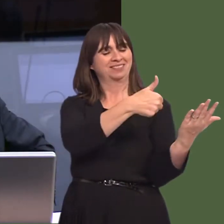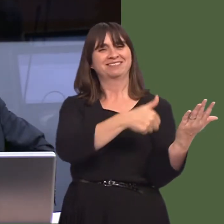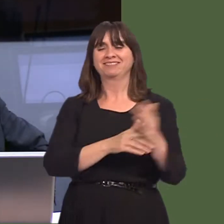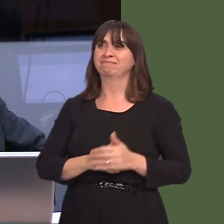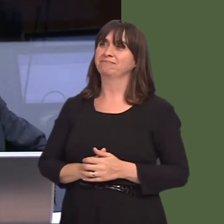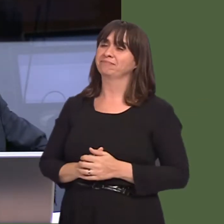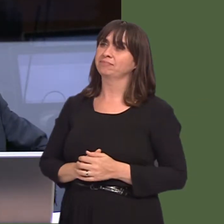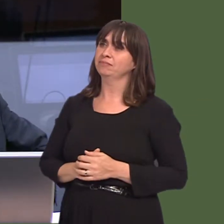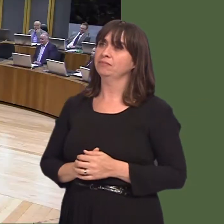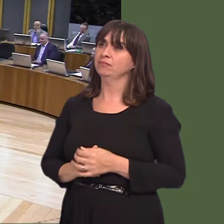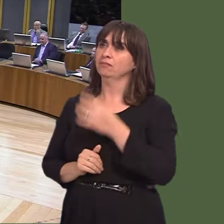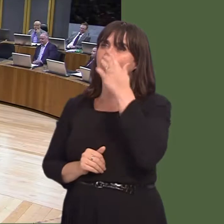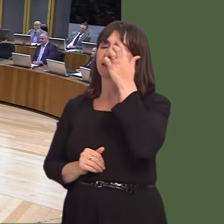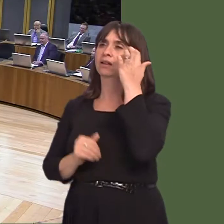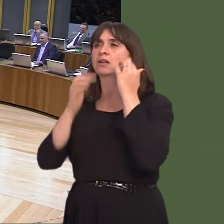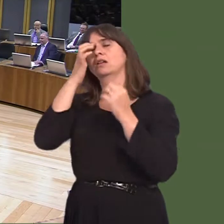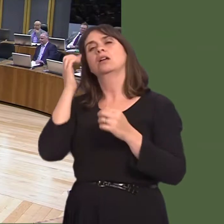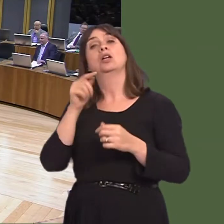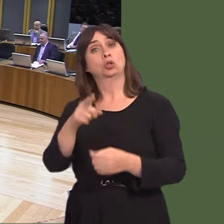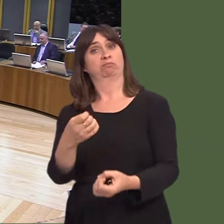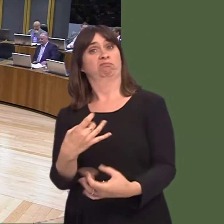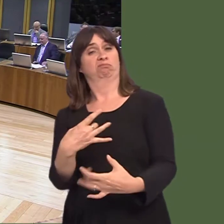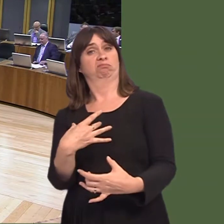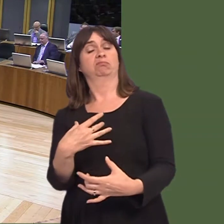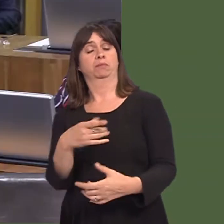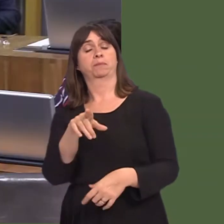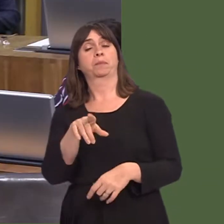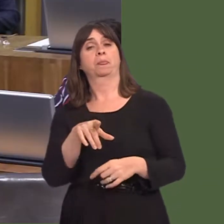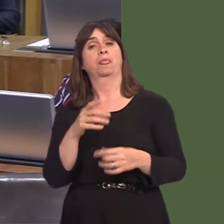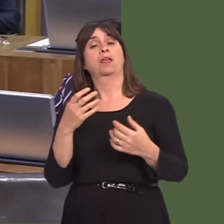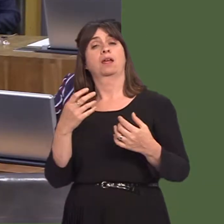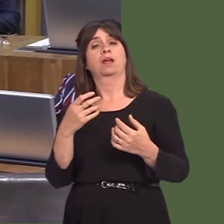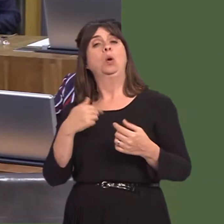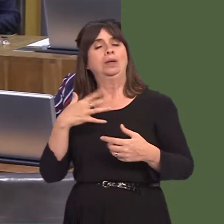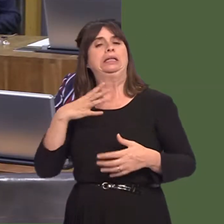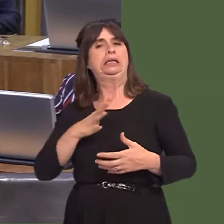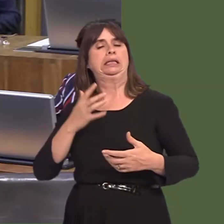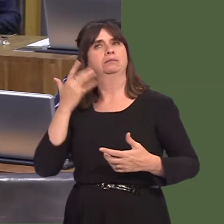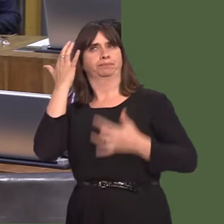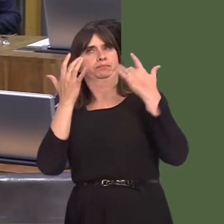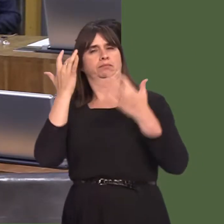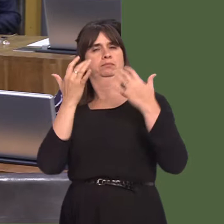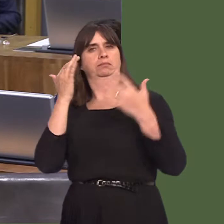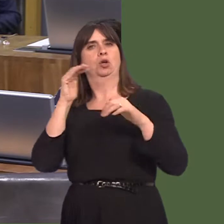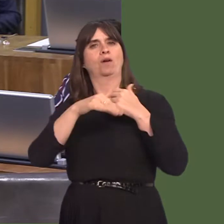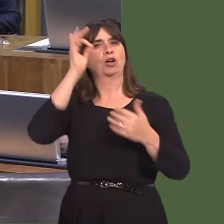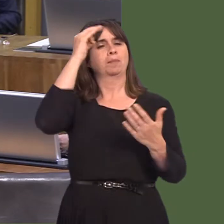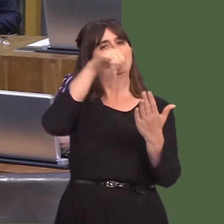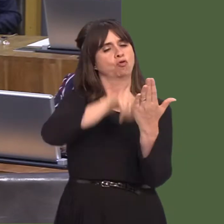In terms of the issue that's raised by the leader of the opposition, there are questions that we will need to address in the response to the committee's report, but, of course,